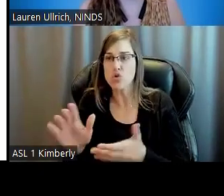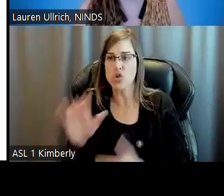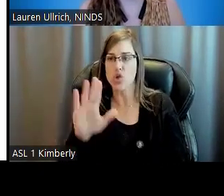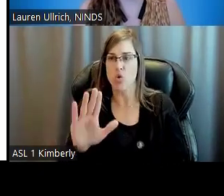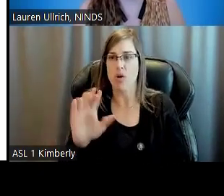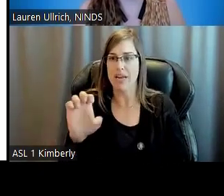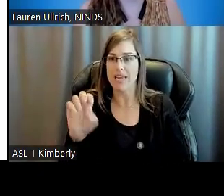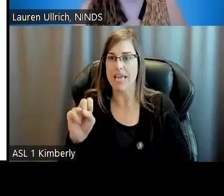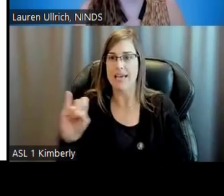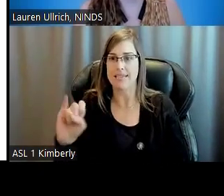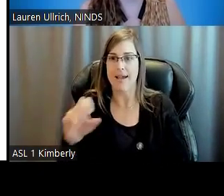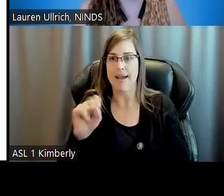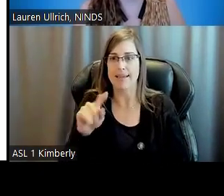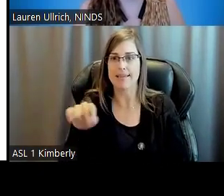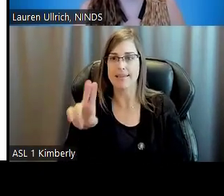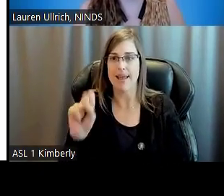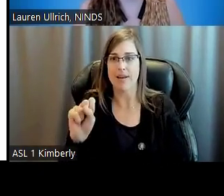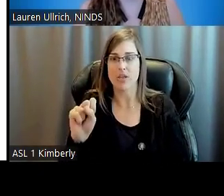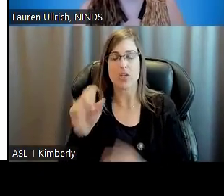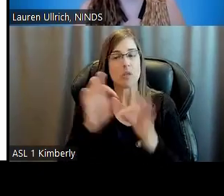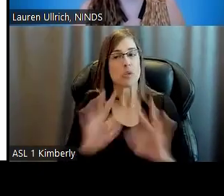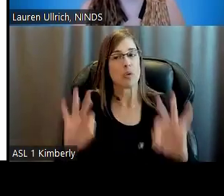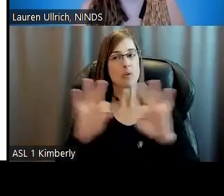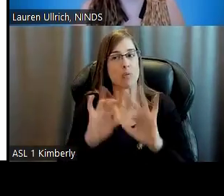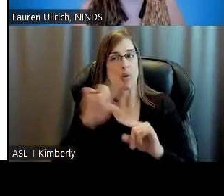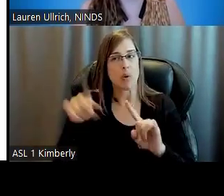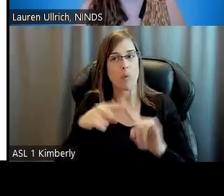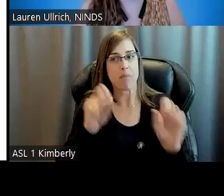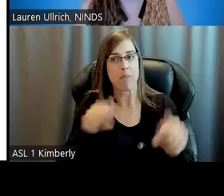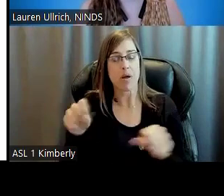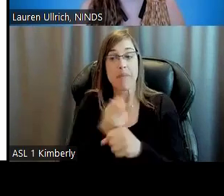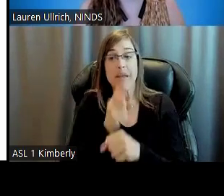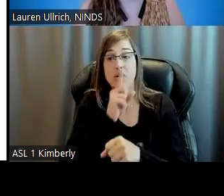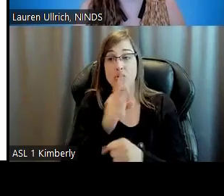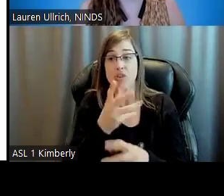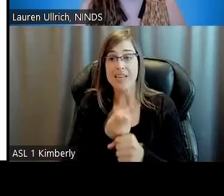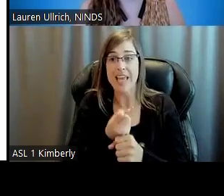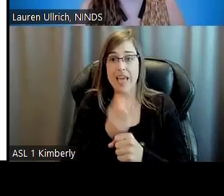And so it's really important, when at all possible, to make sure you get your independent award